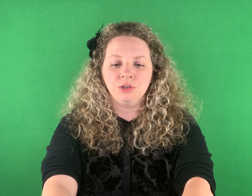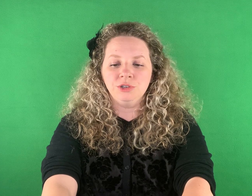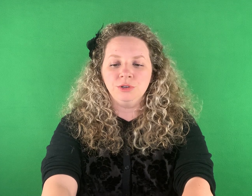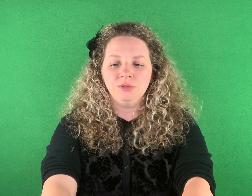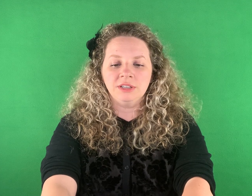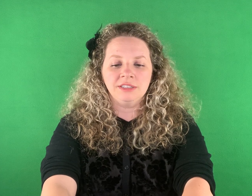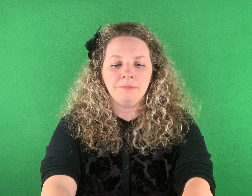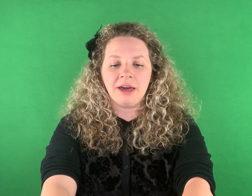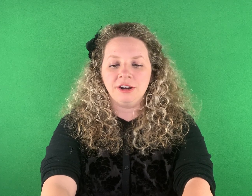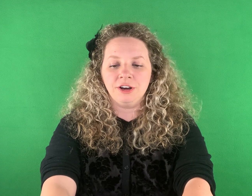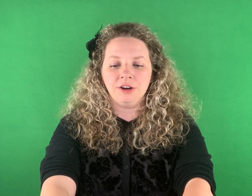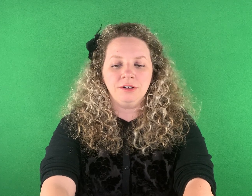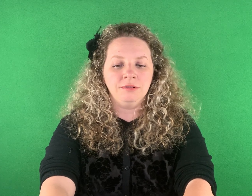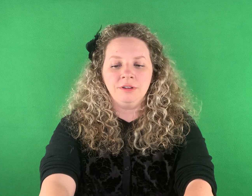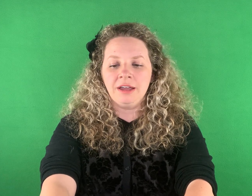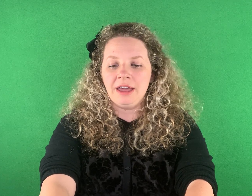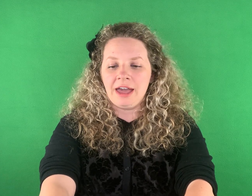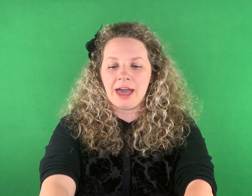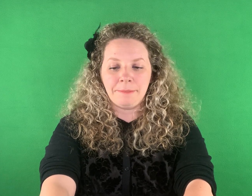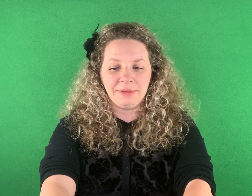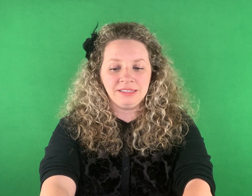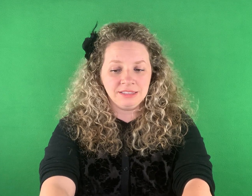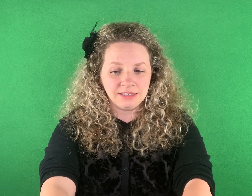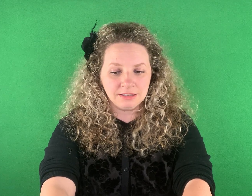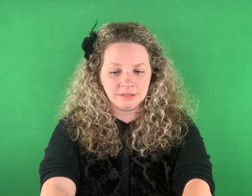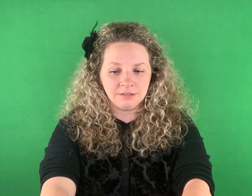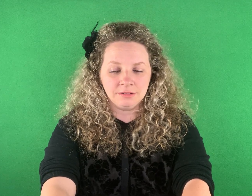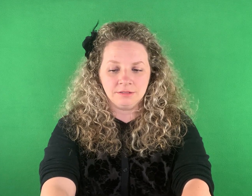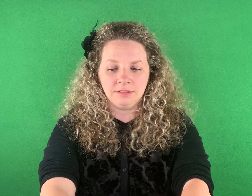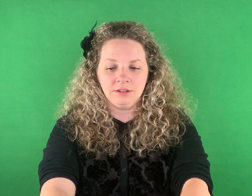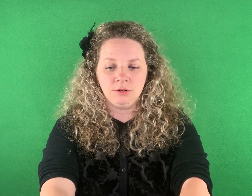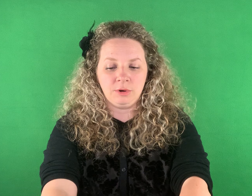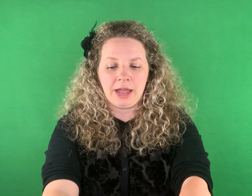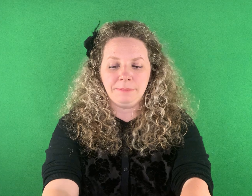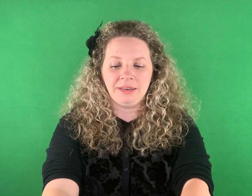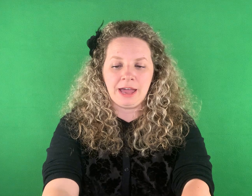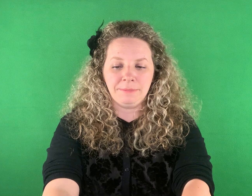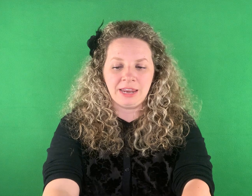or: DOESN’T MATTER HAPPEN HAPPEN HAPPEN